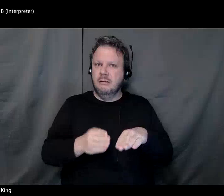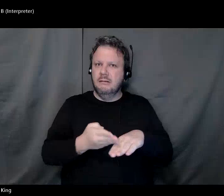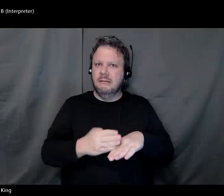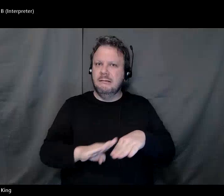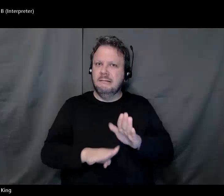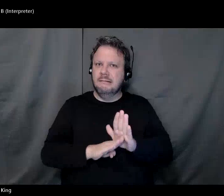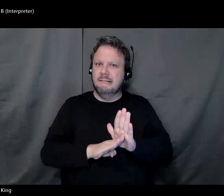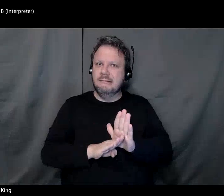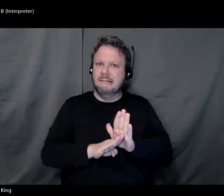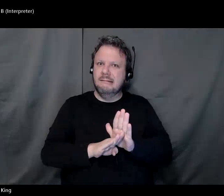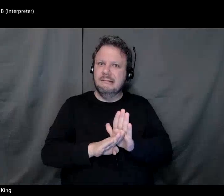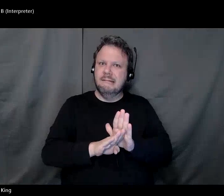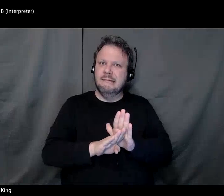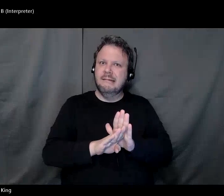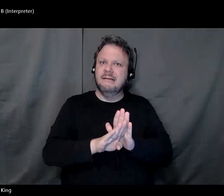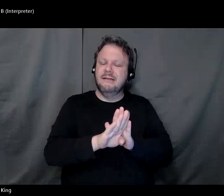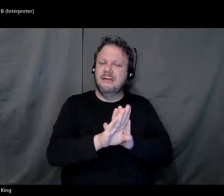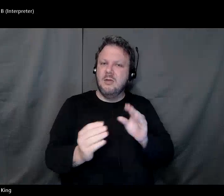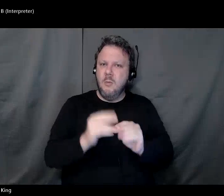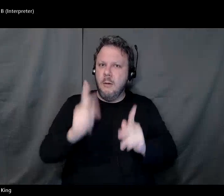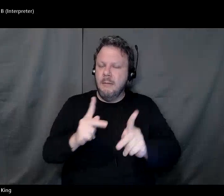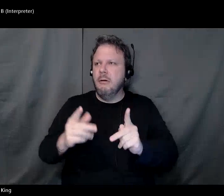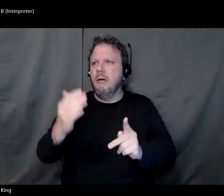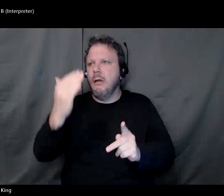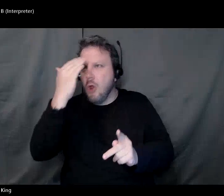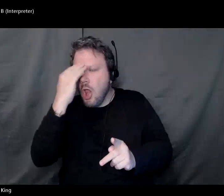There's more people than ever before aware of and talking about these issues.